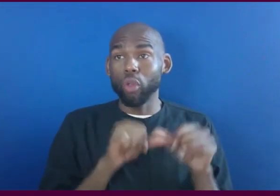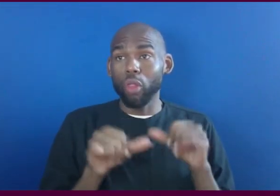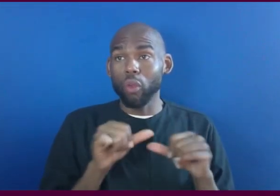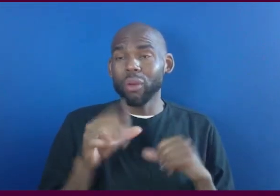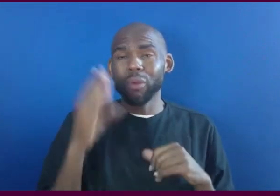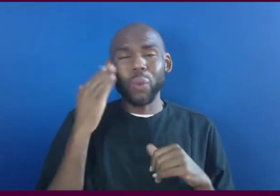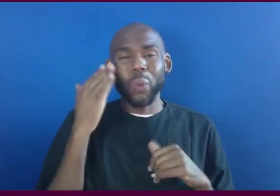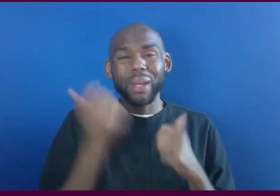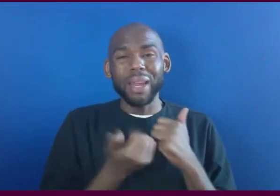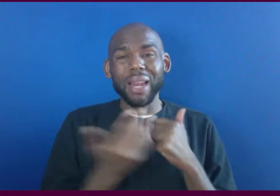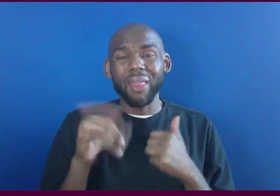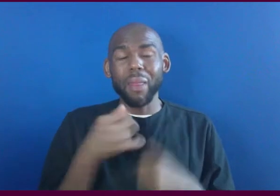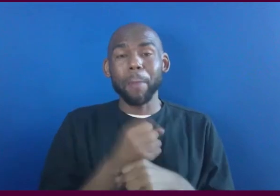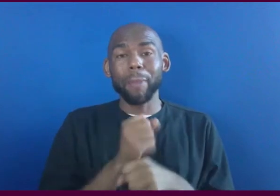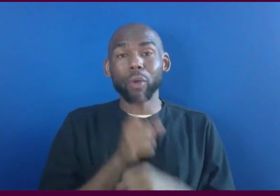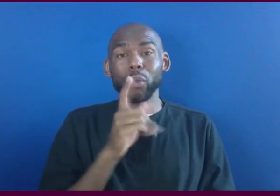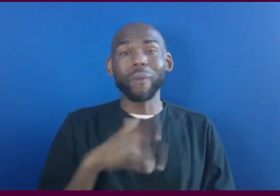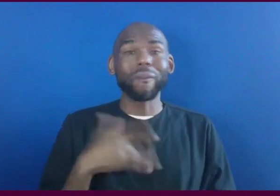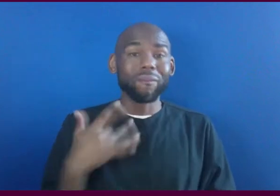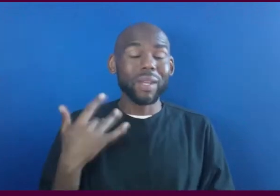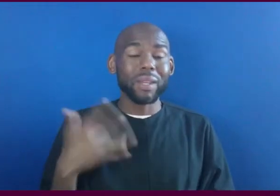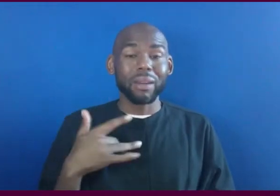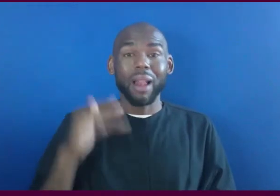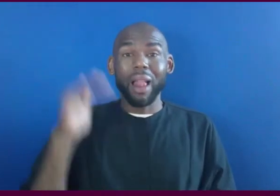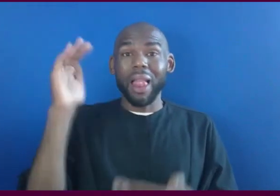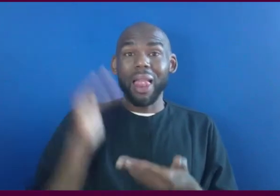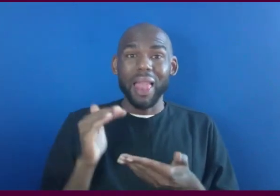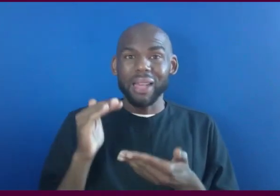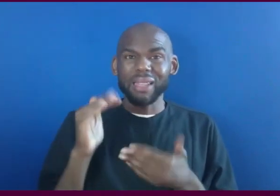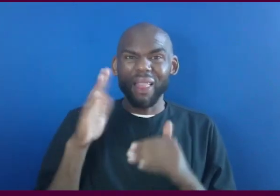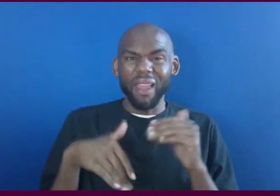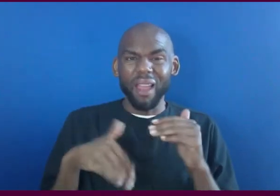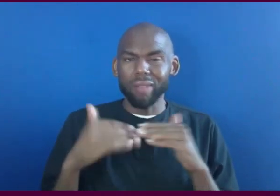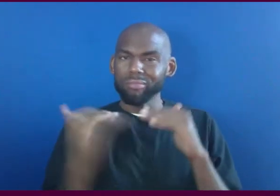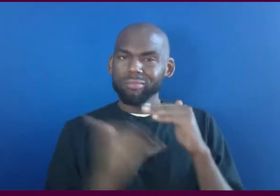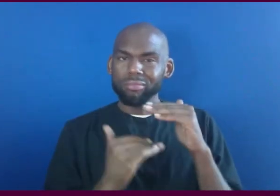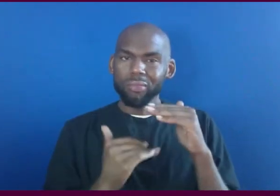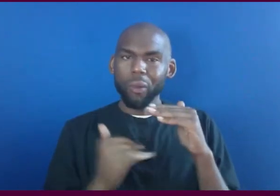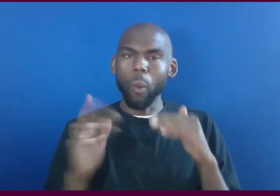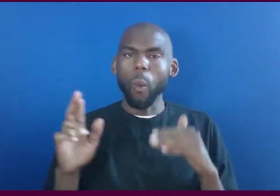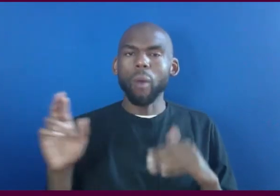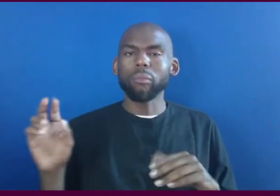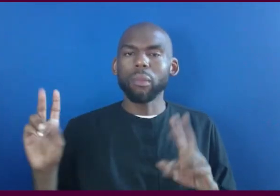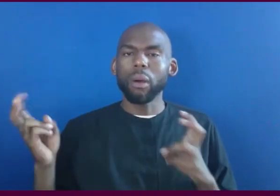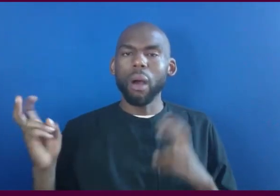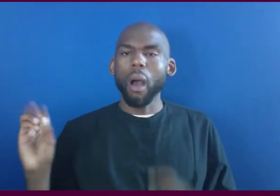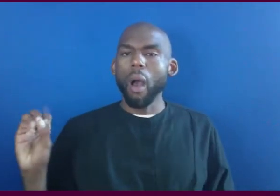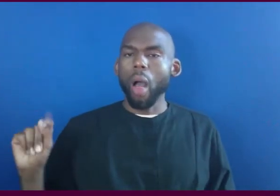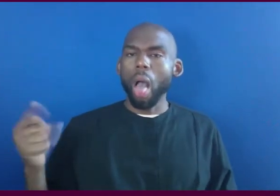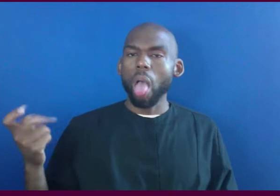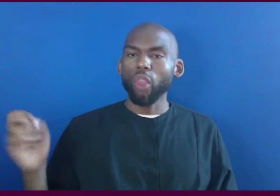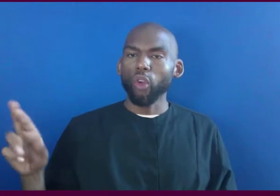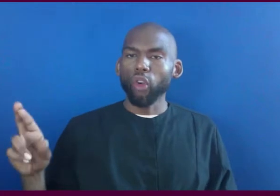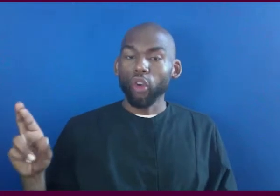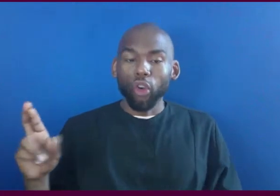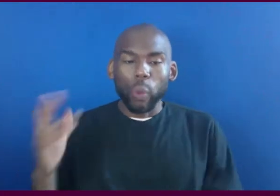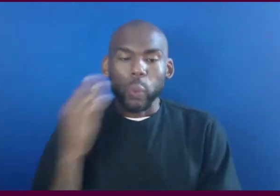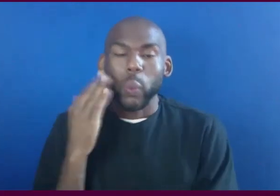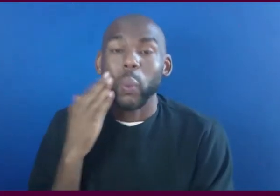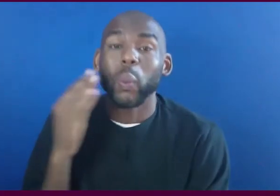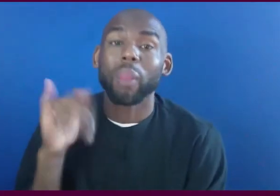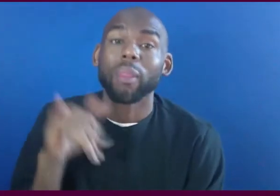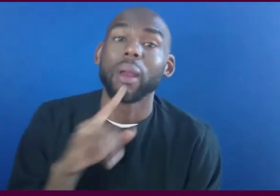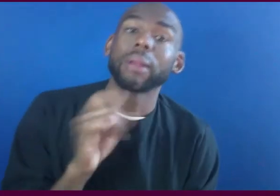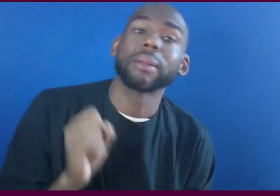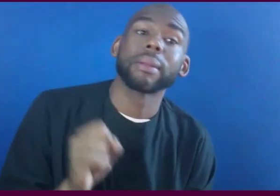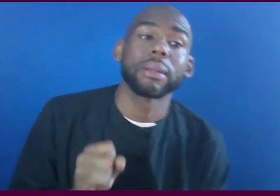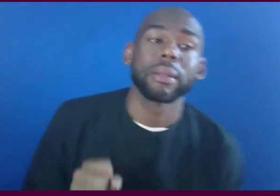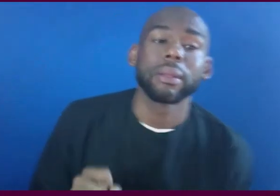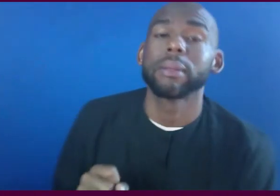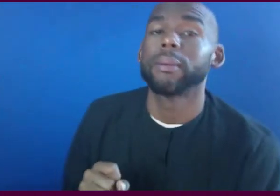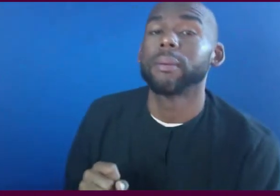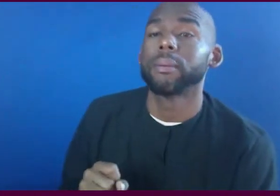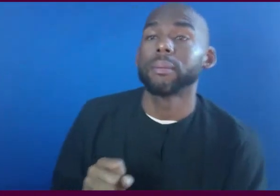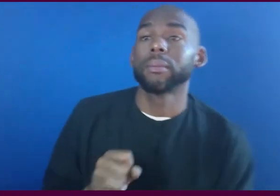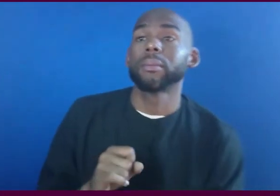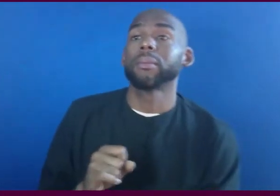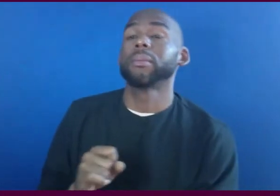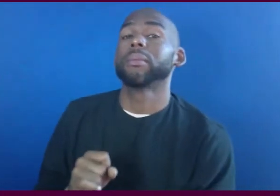I mean, anything that makes you feel less than, or an other, and